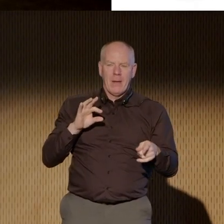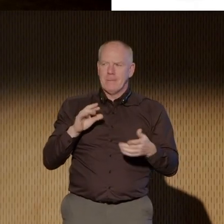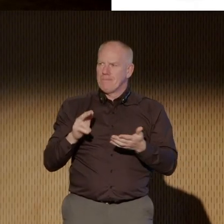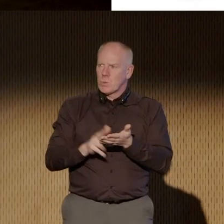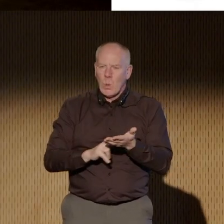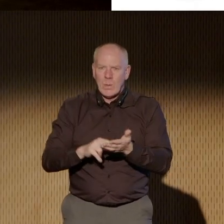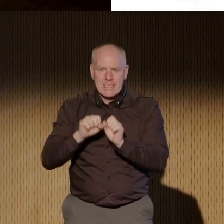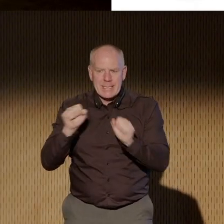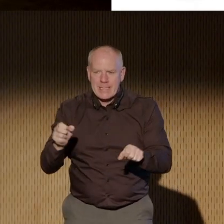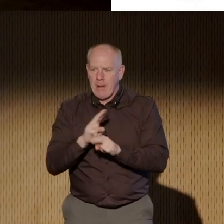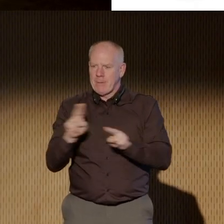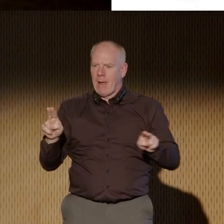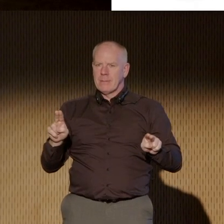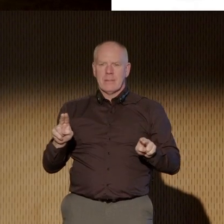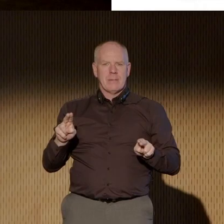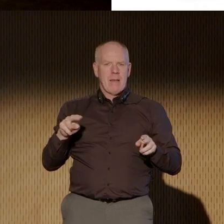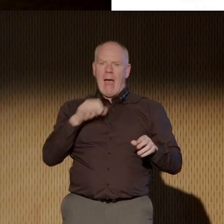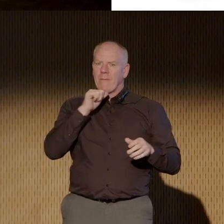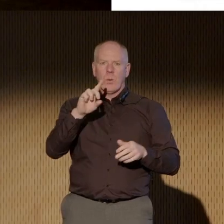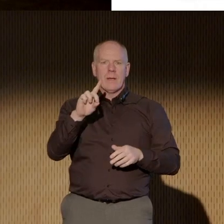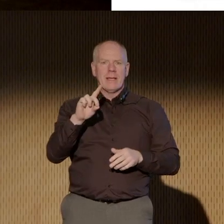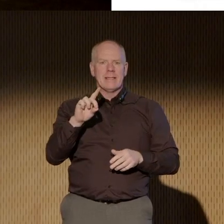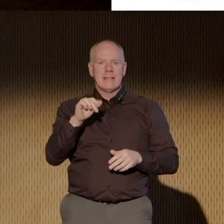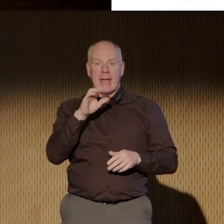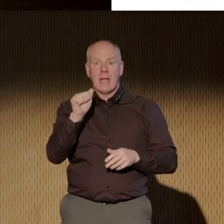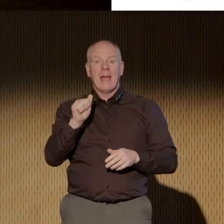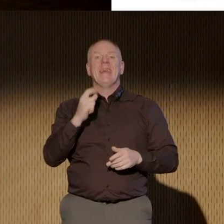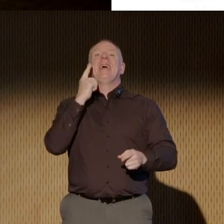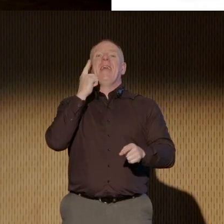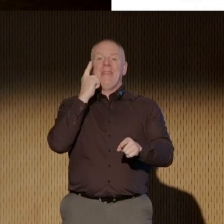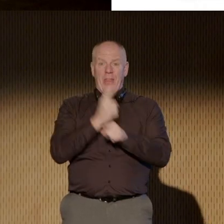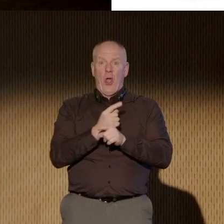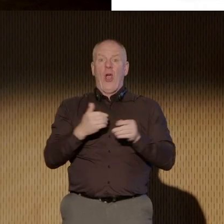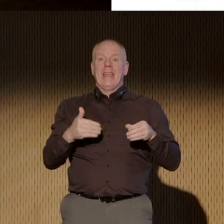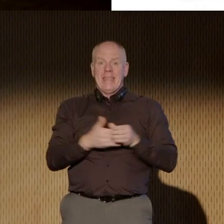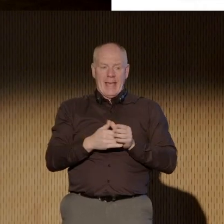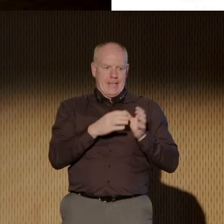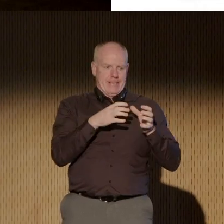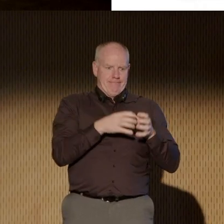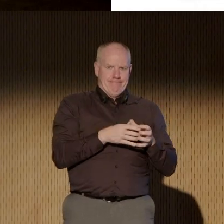don't have that data connected. So while it's being looked at in silos by different people,